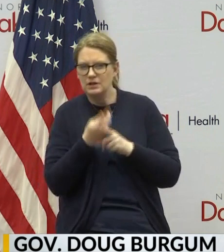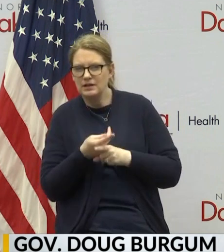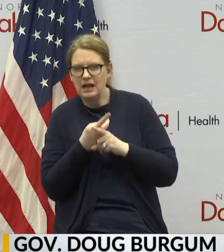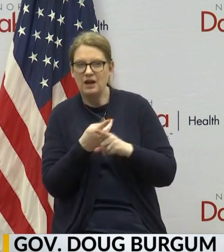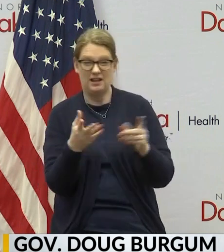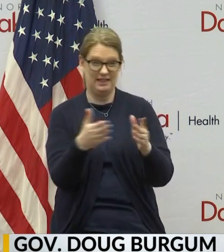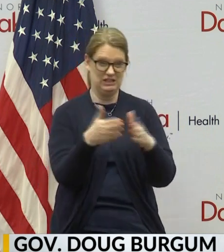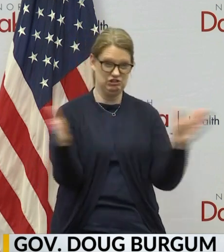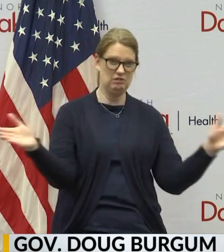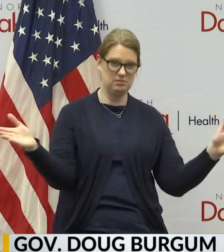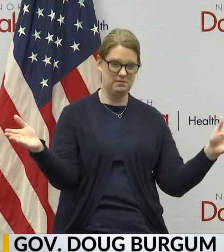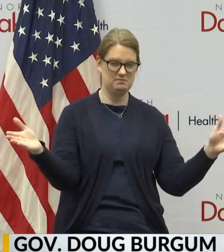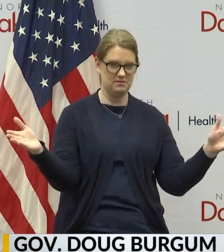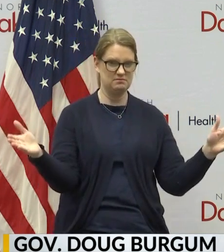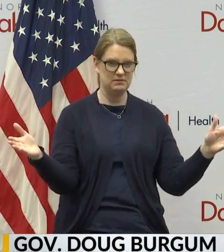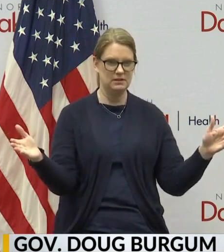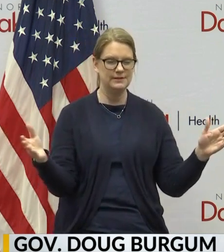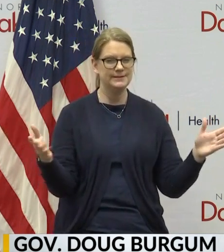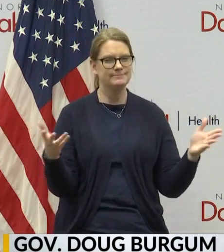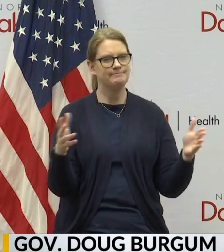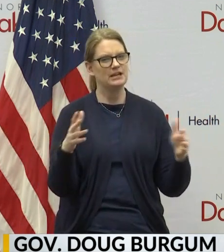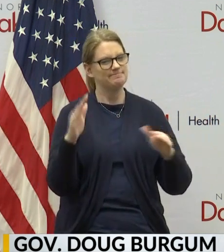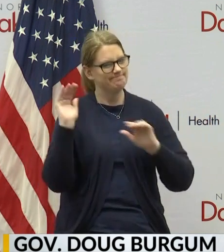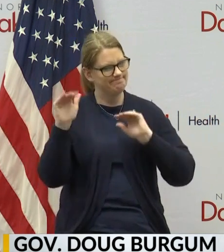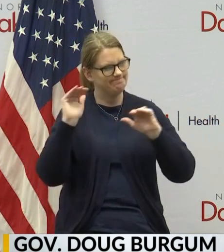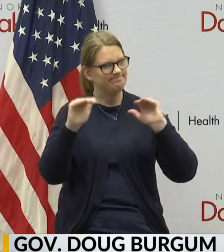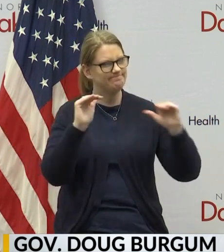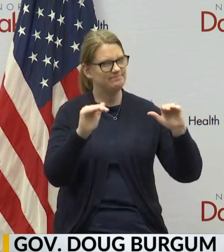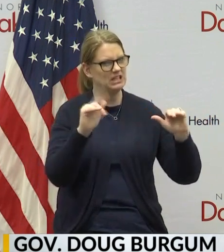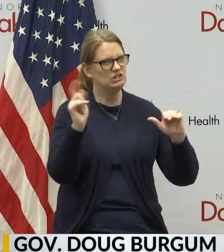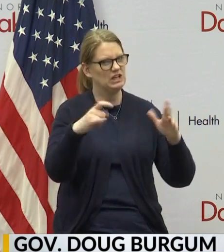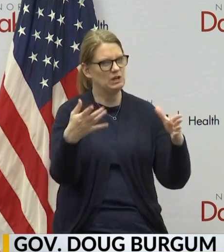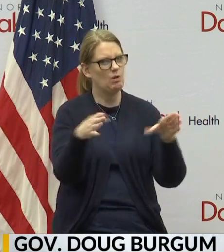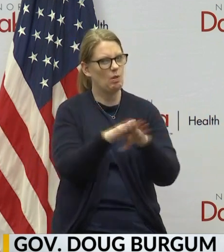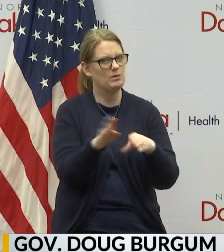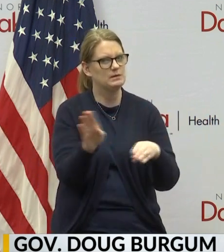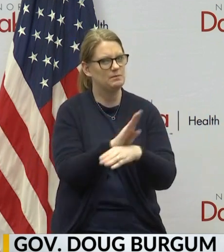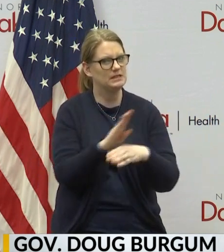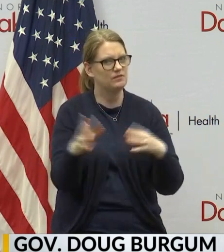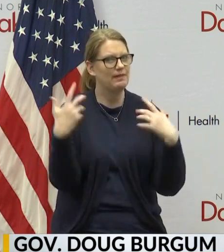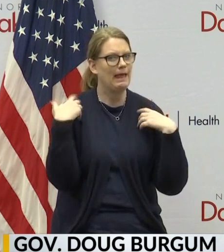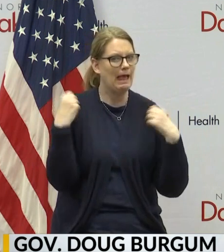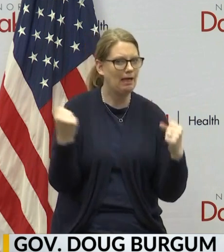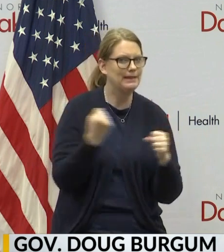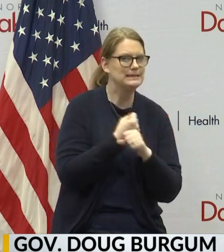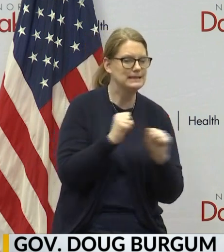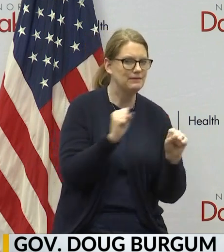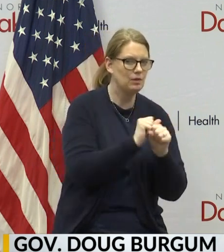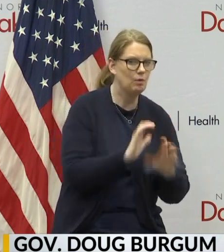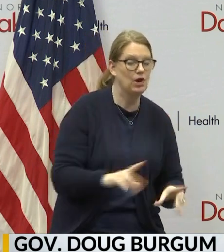TREMENDOUS AMOUNT OF INPUT FROM BUSINESS OWNERS AND IT'S TECHNICIANS FROM THE PERSONAL CARE SECTOR AND THE GENERAL